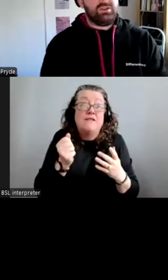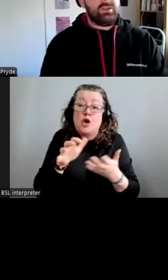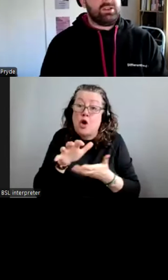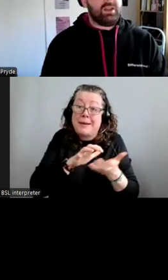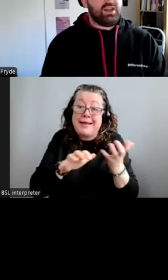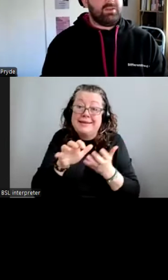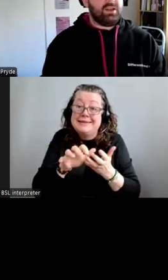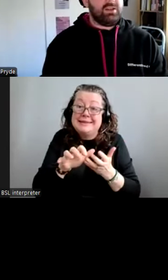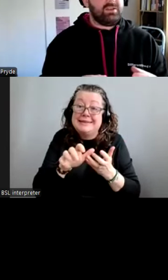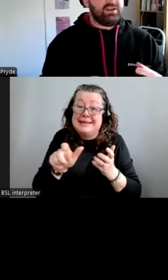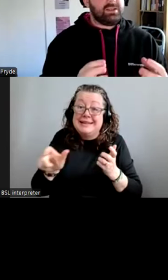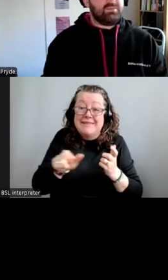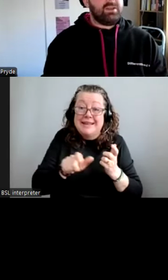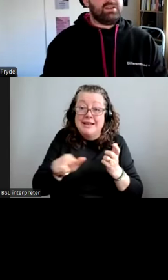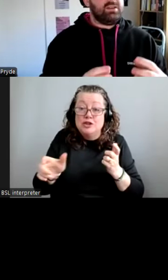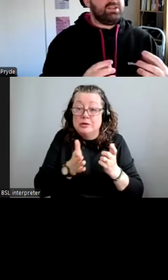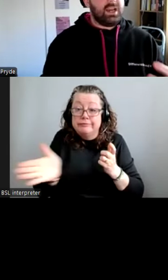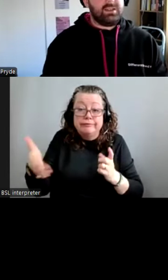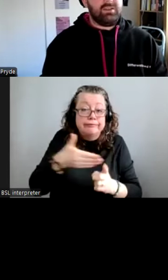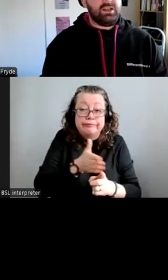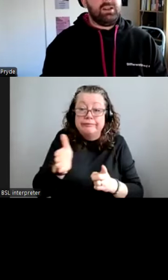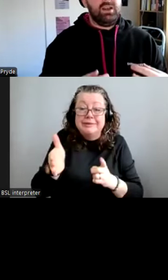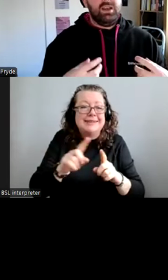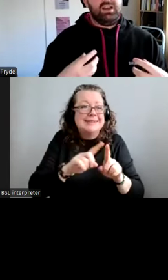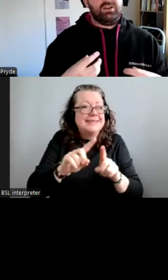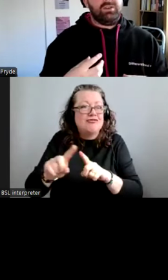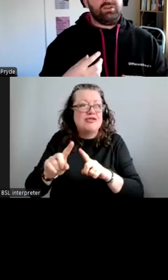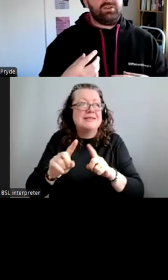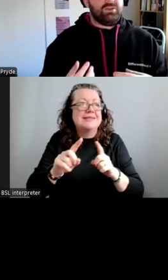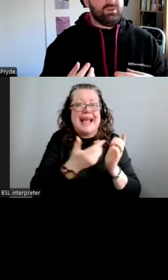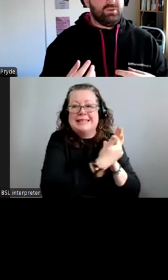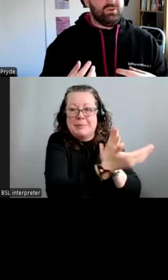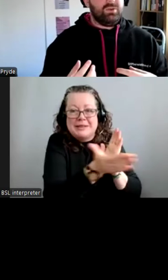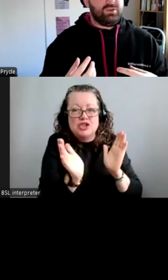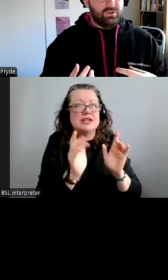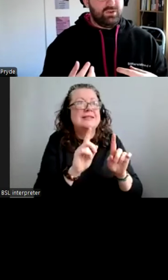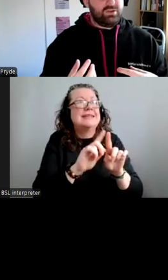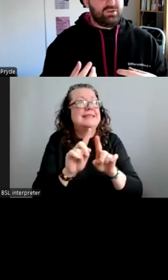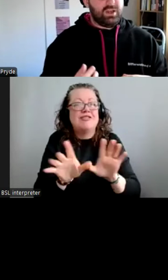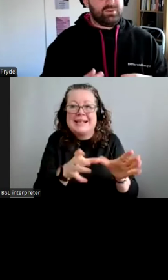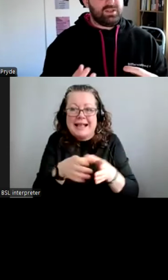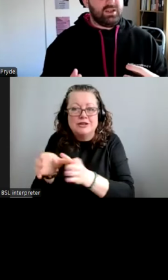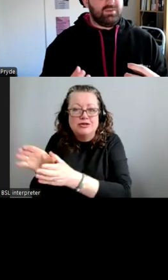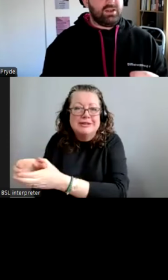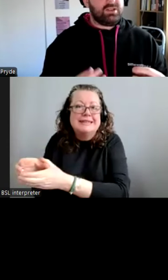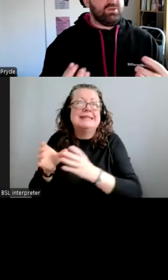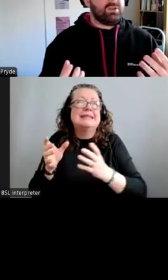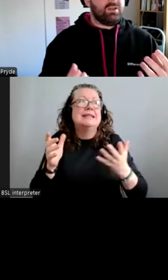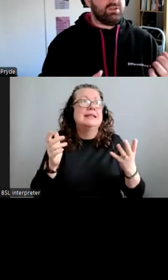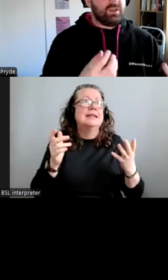which could split everything into their exhibits in each category in order to help, say, like a school children